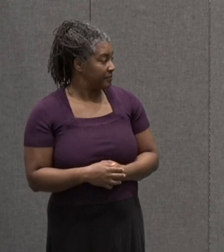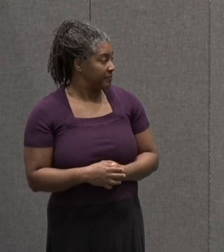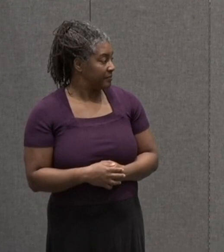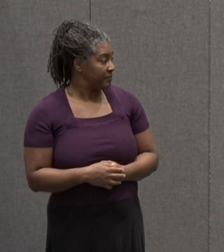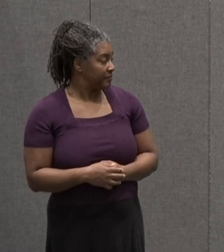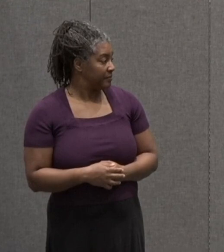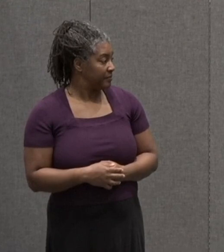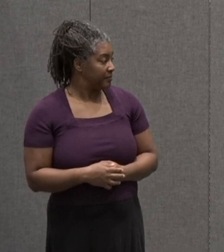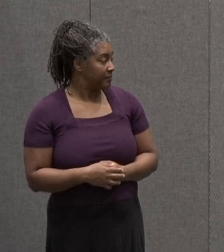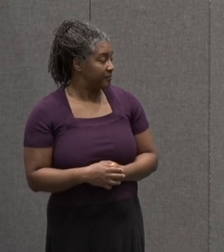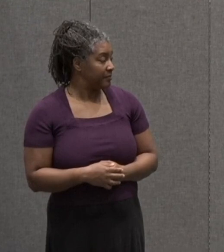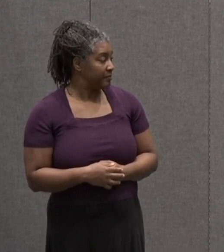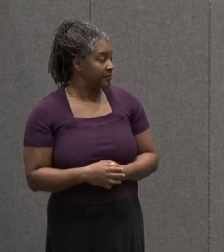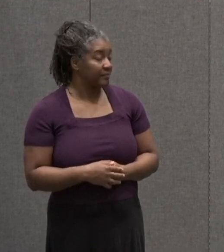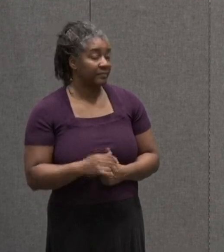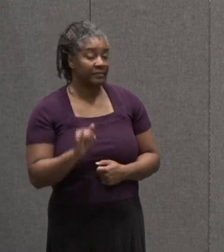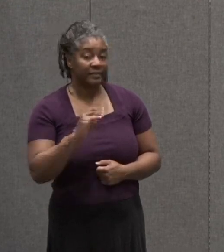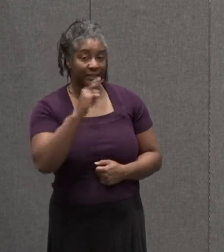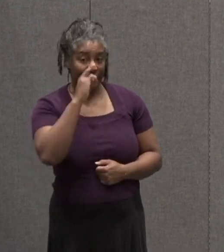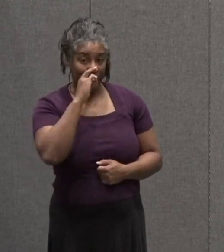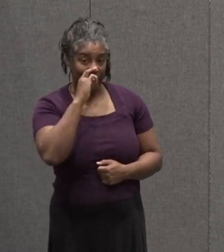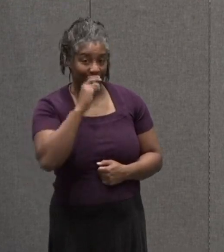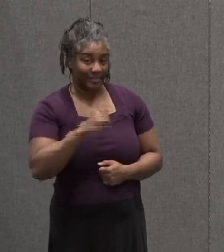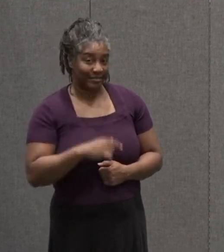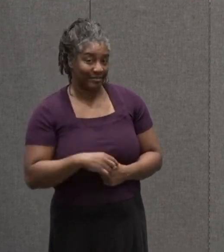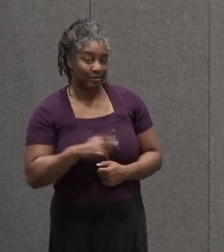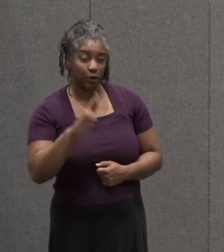Ragdoll.